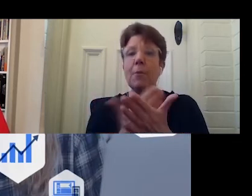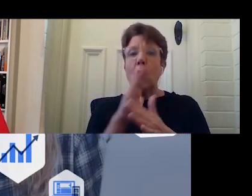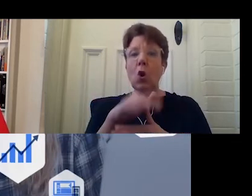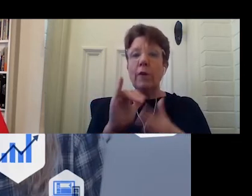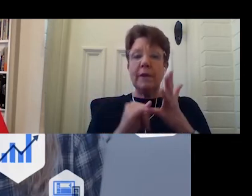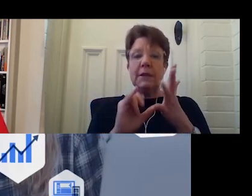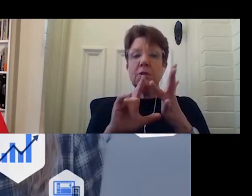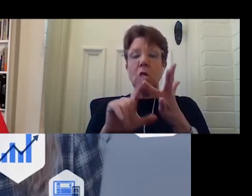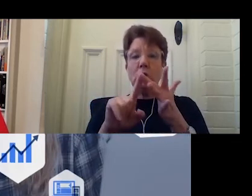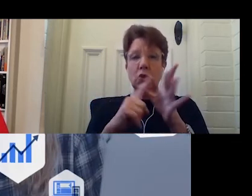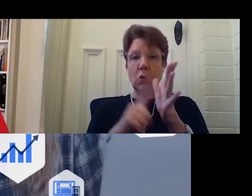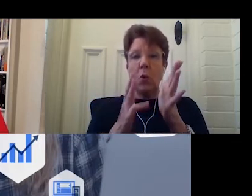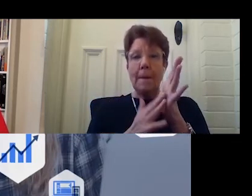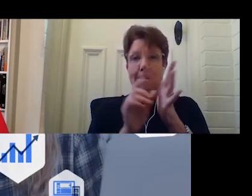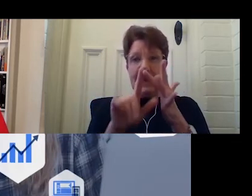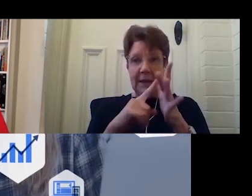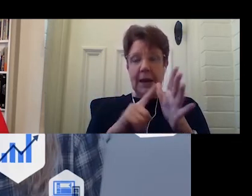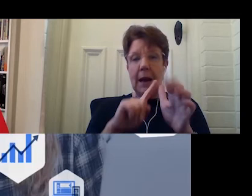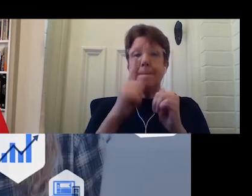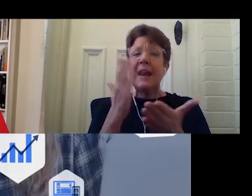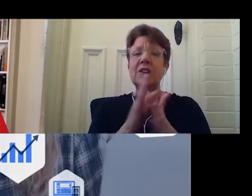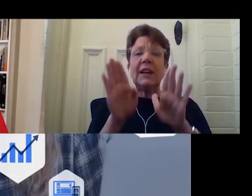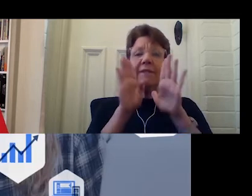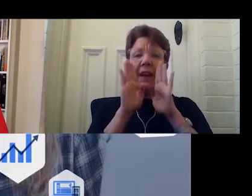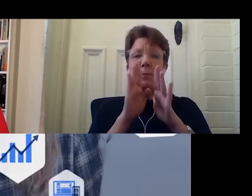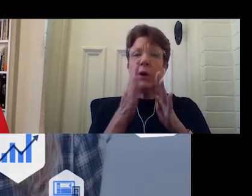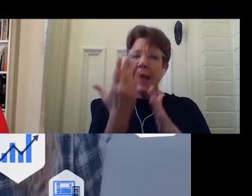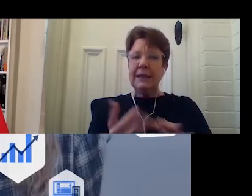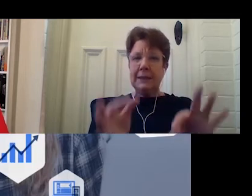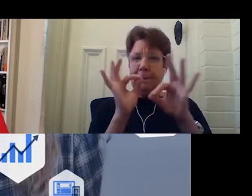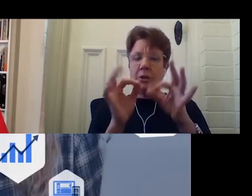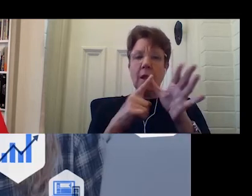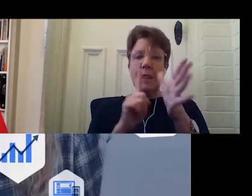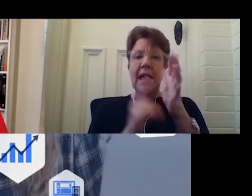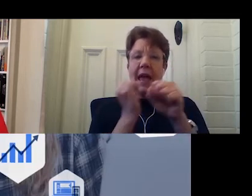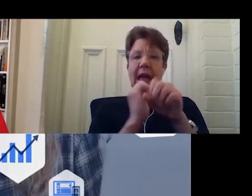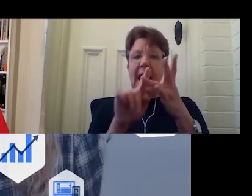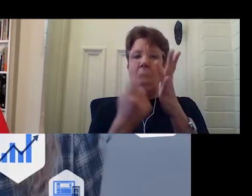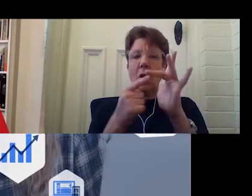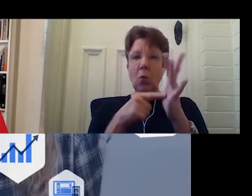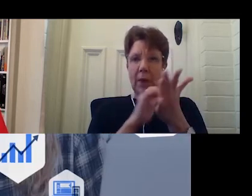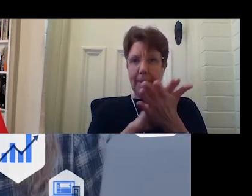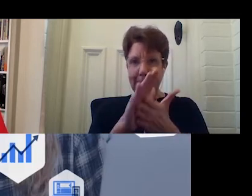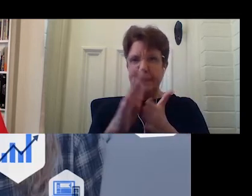But the algorithms that Facebook use are changing so quickly that, in a